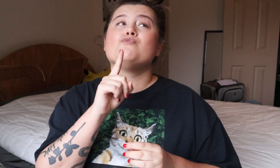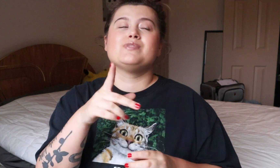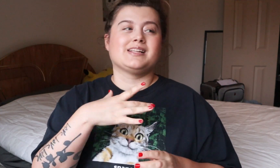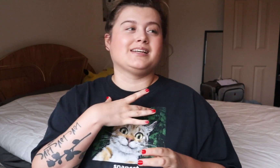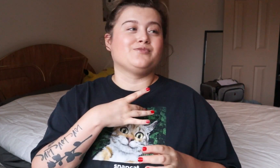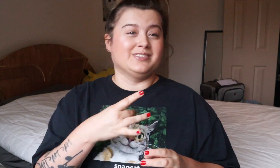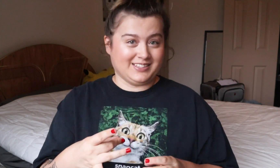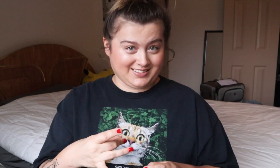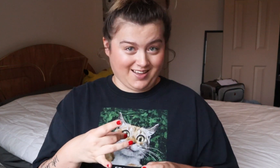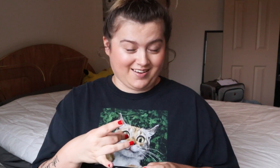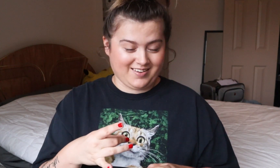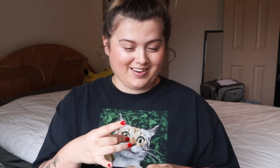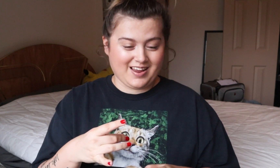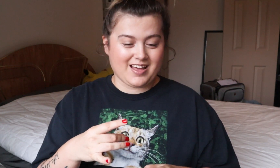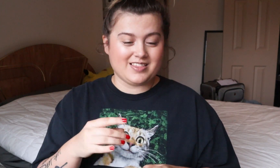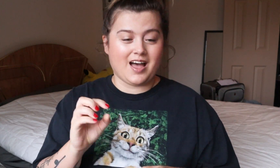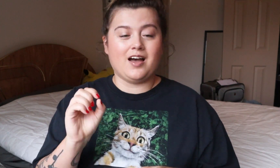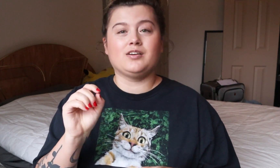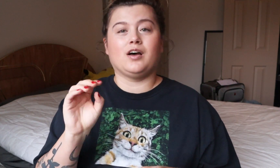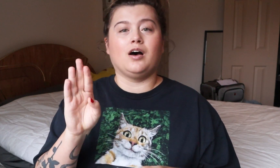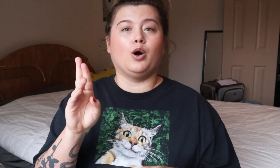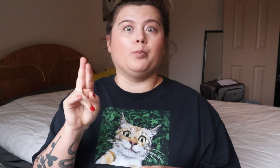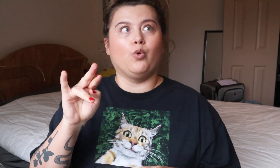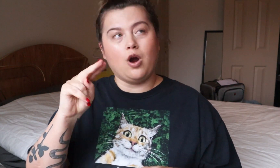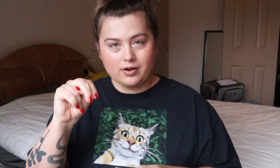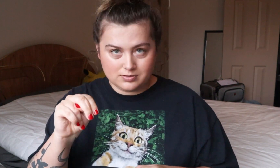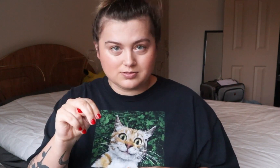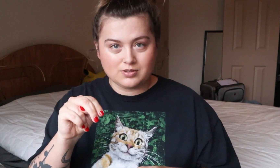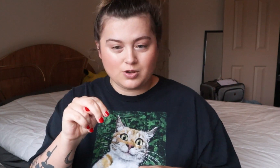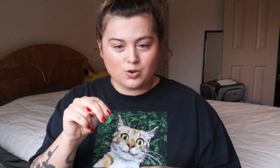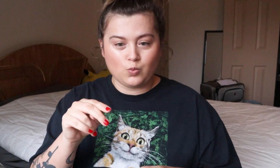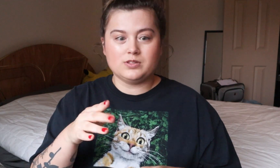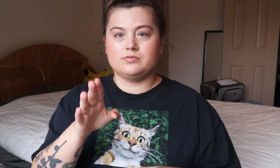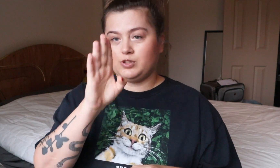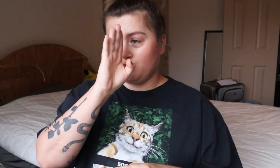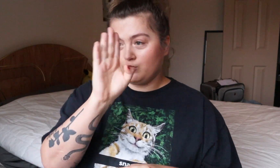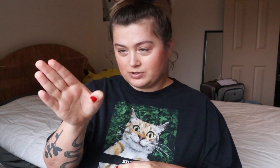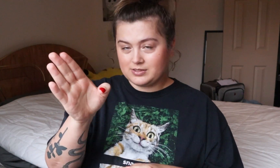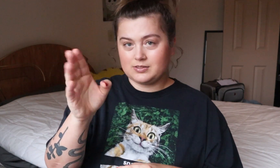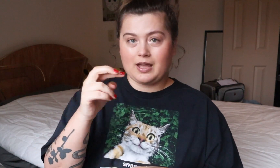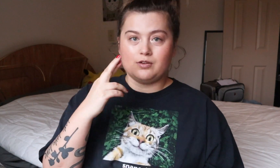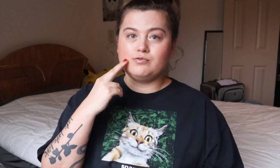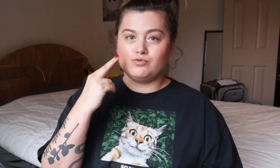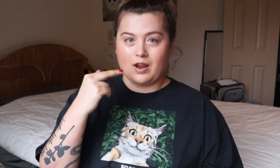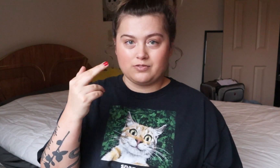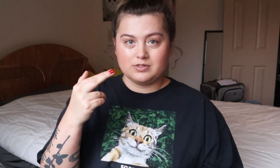I really liked that Brian kept his attention on Raven.